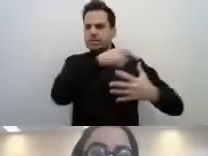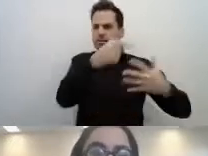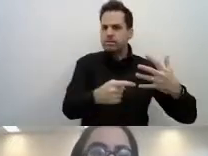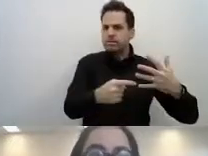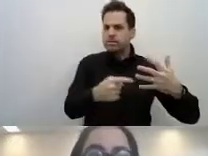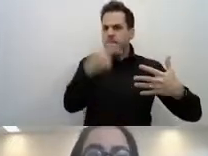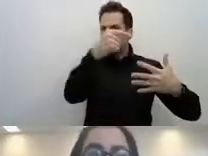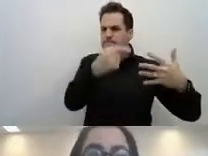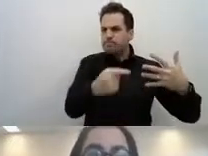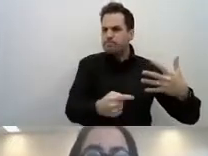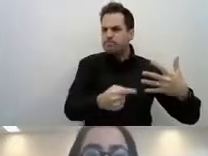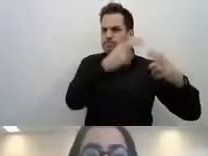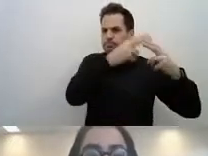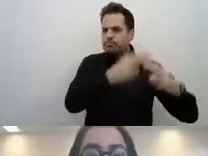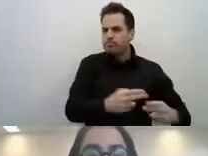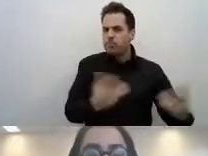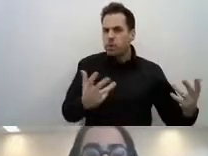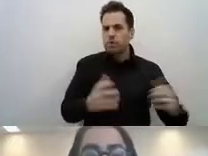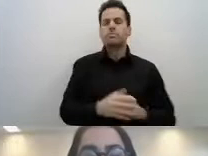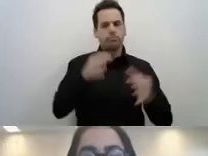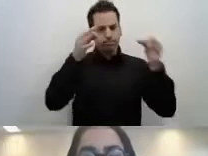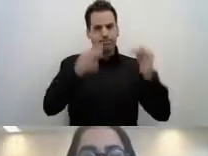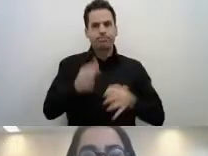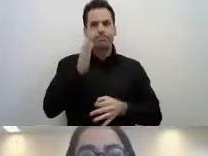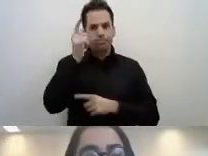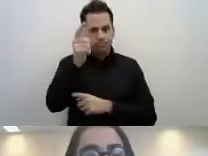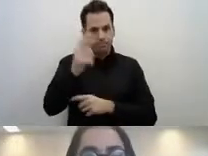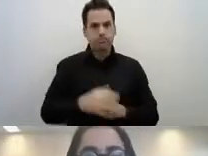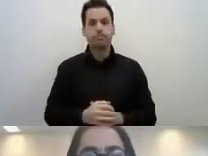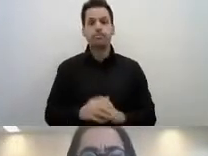but in essence uh manitoba's law is all about ensuring that no one experiences